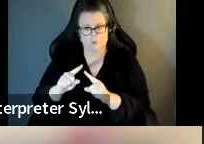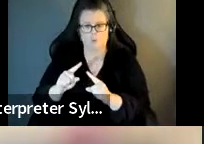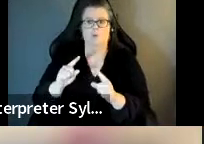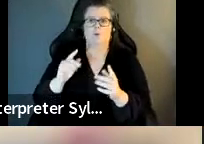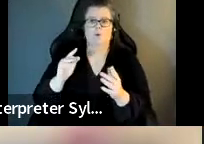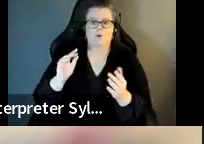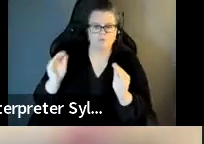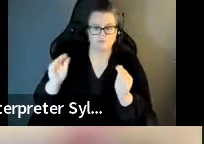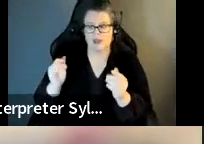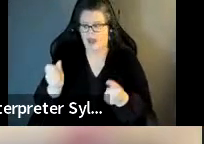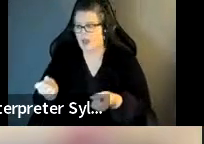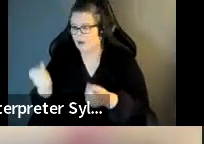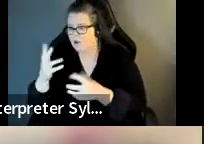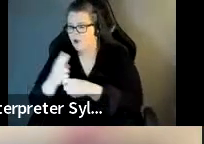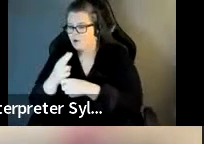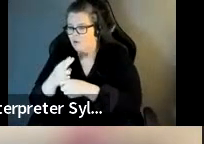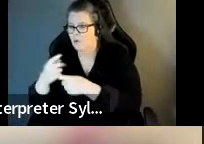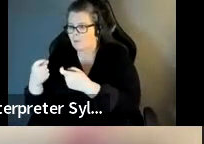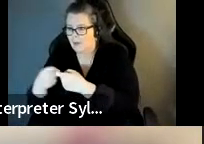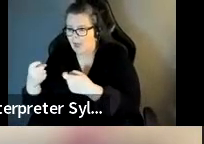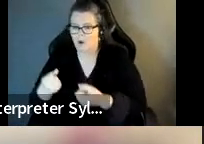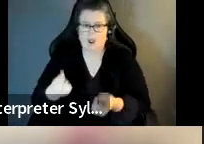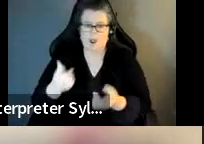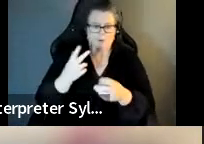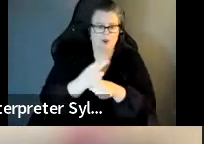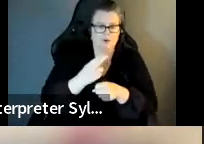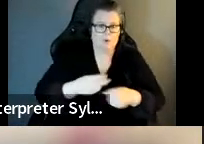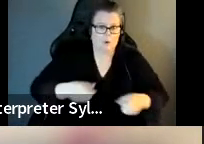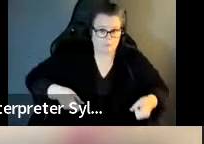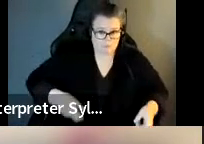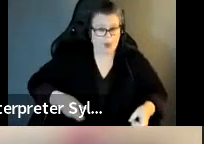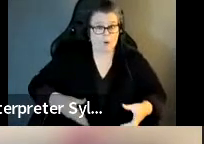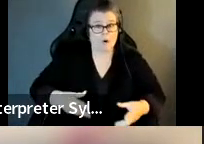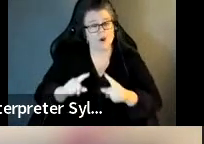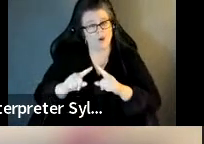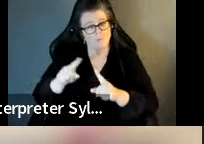wheelchairs, there does not seem to be sufficient evidence to substantiate the claim in the